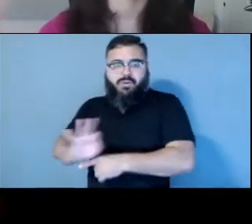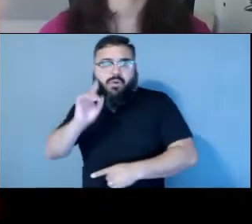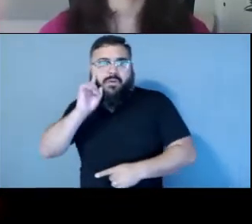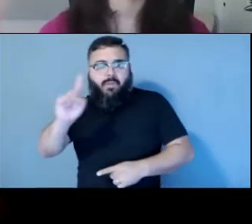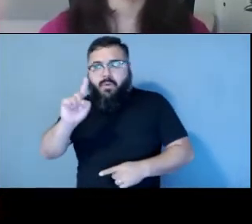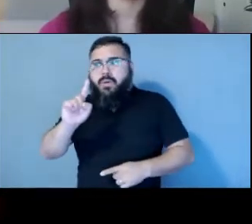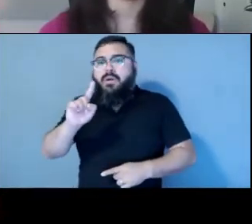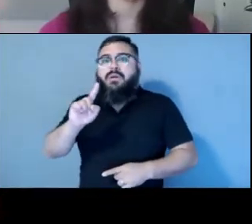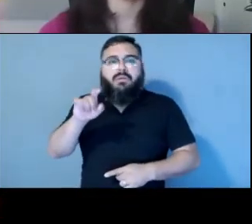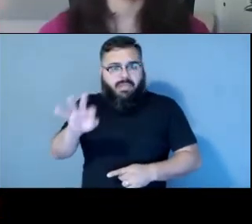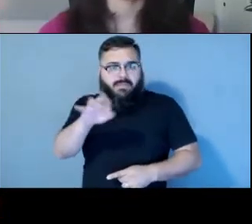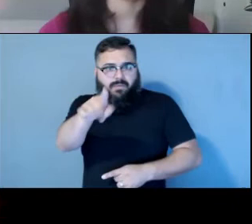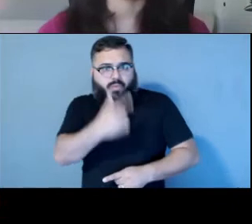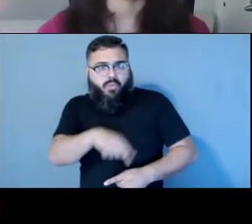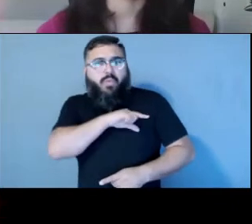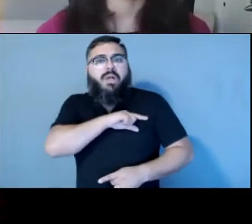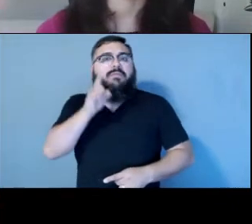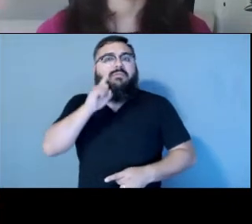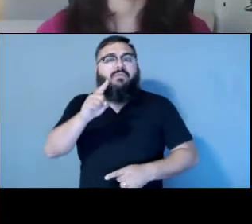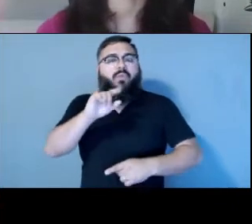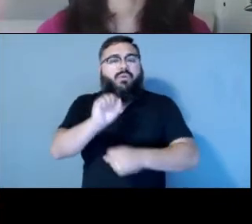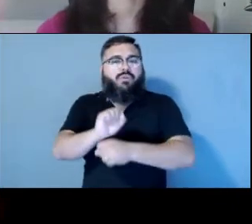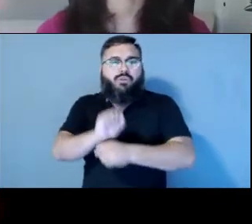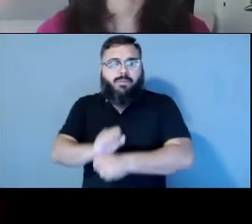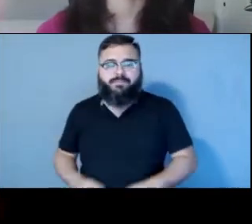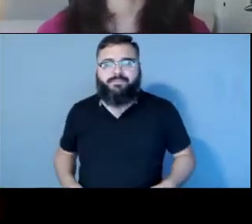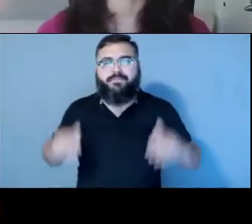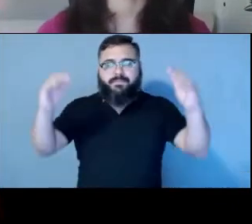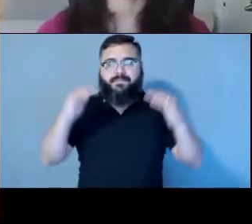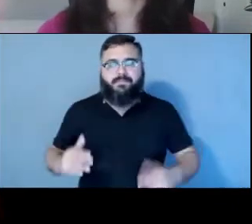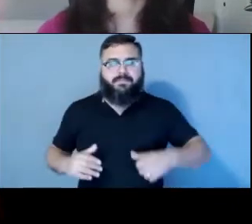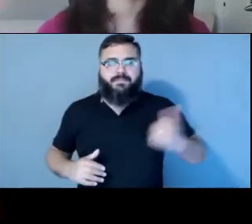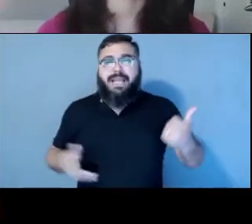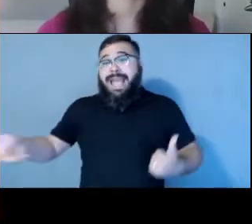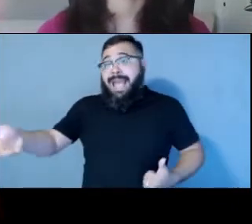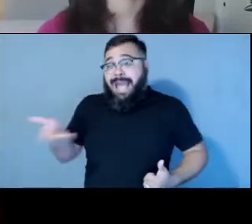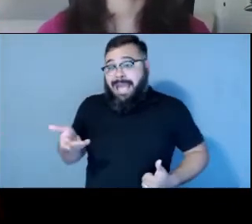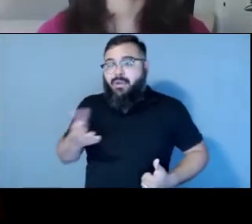or not you're qualified to do the job. The next way deals with hiring and interview process,